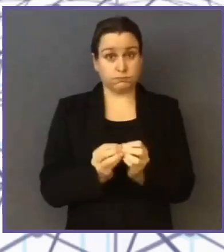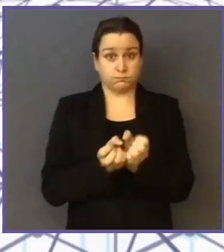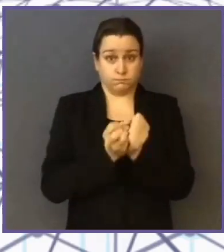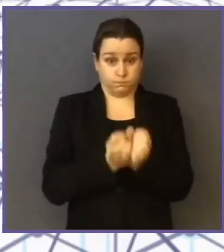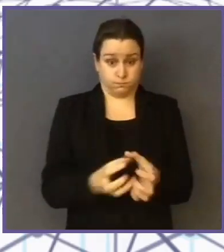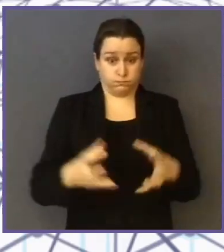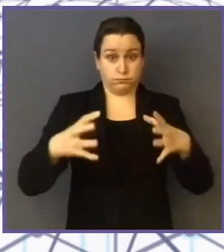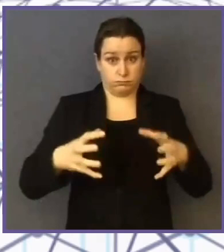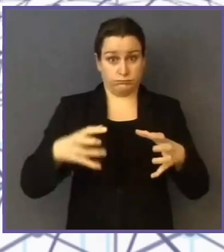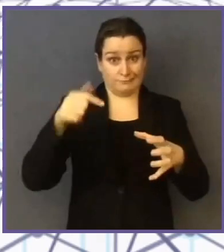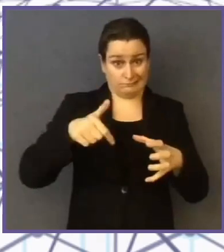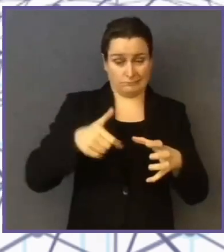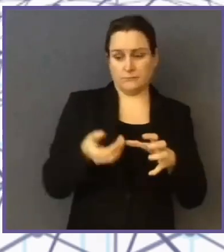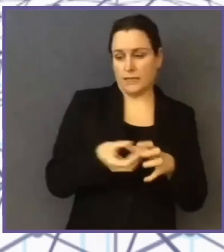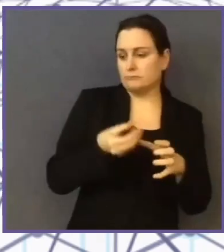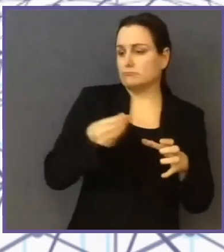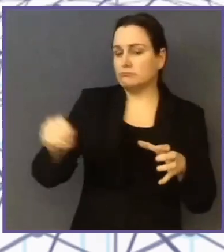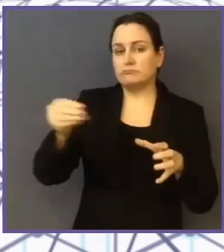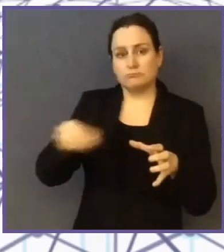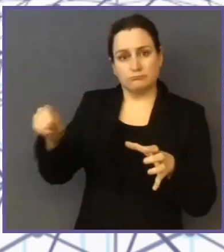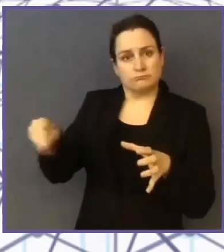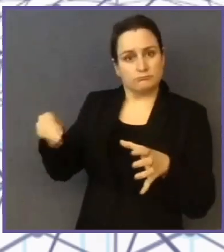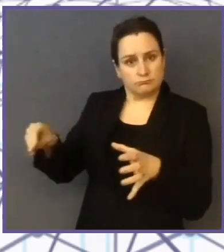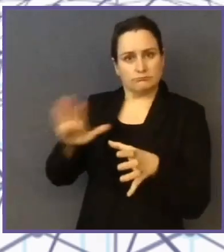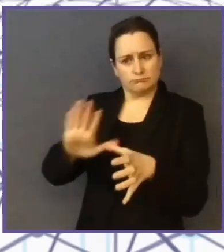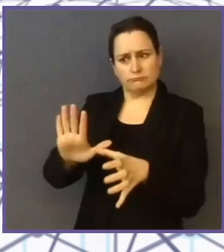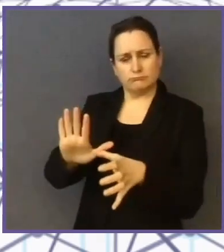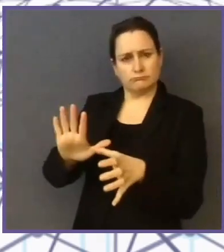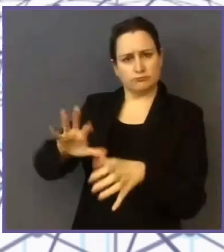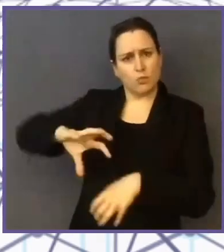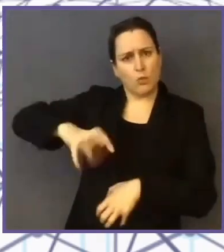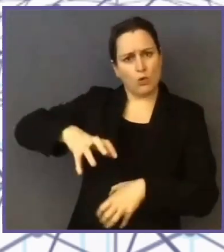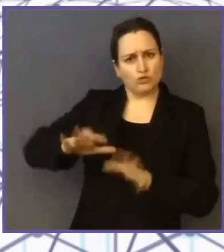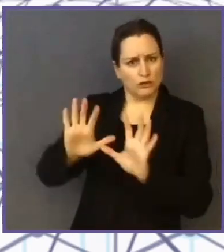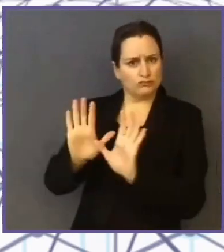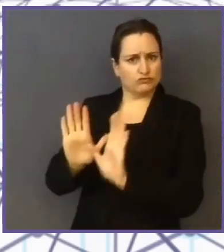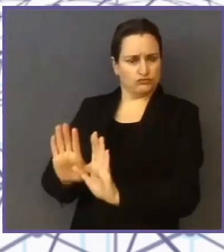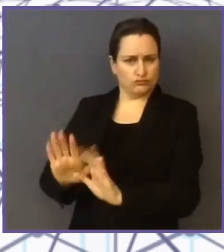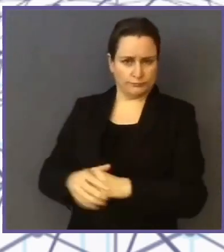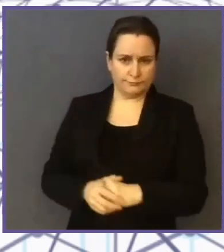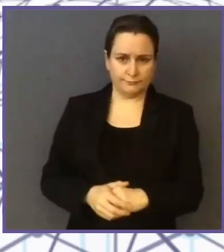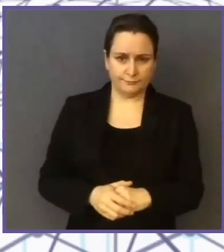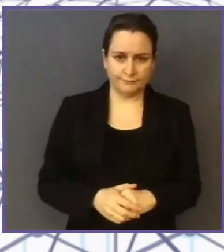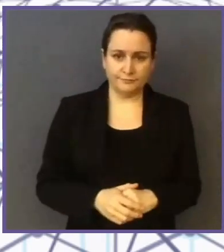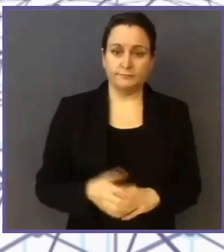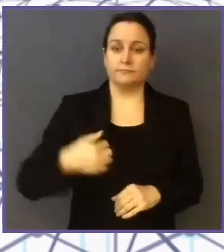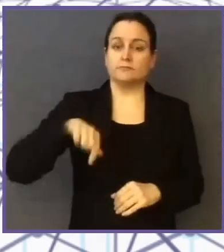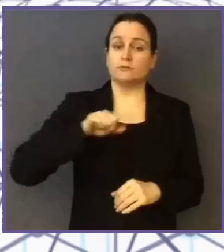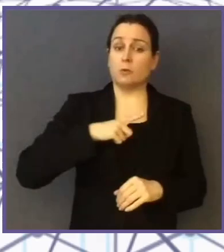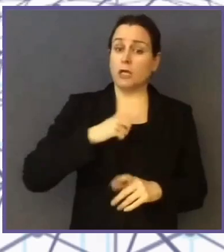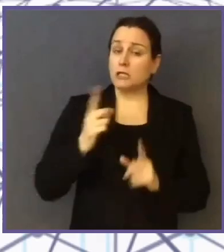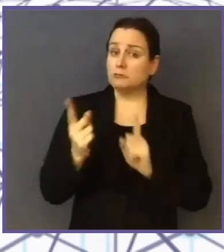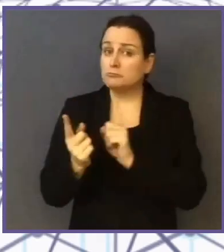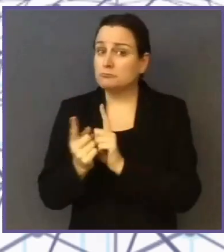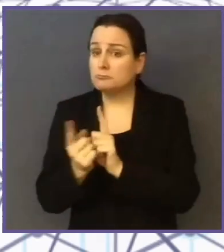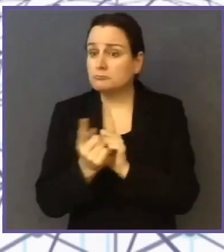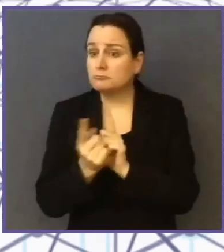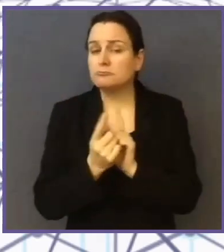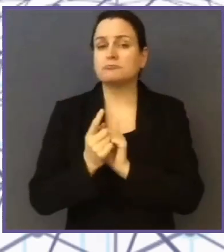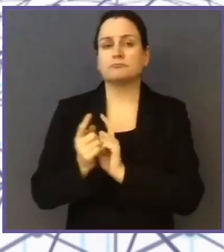And since we've been developing a growing group of brilliant collaborators in Nepal, and you'll hear from some of these shortly.